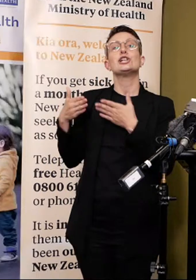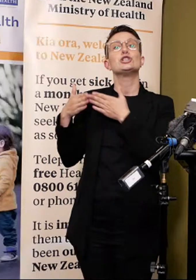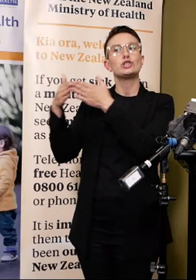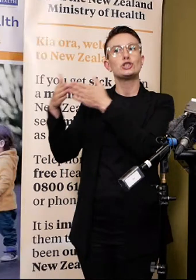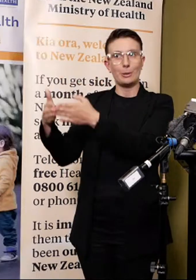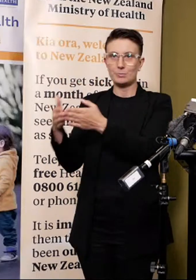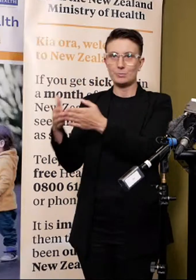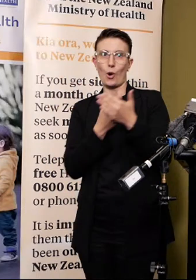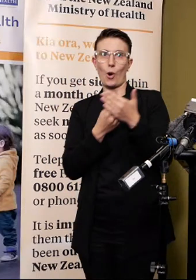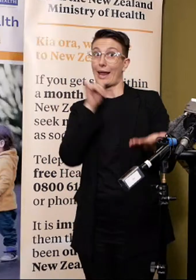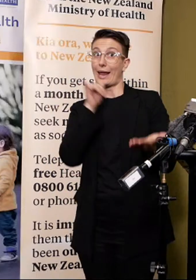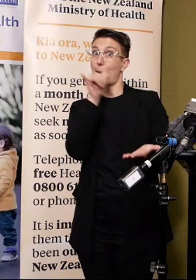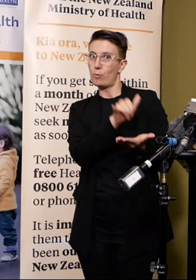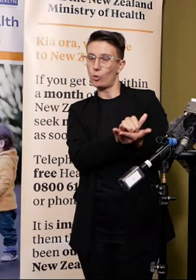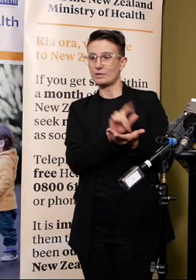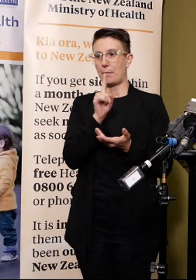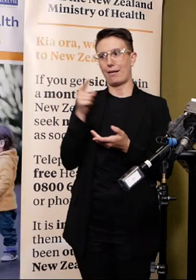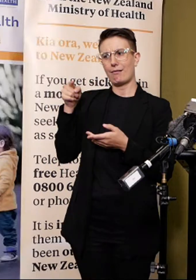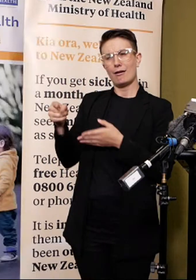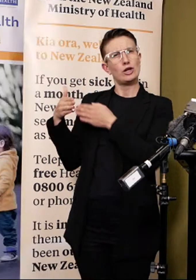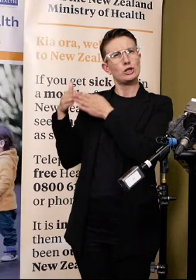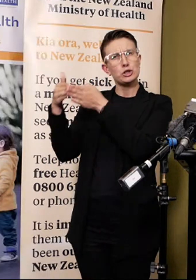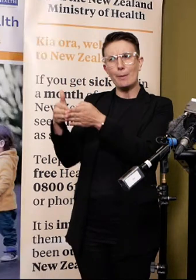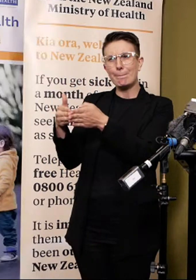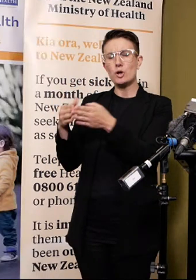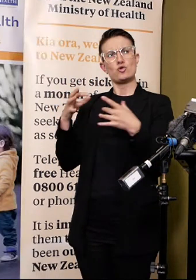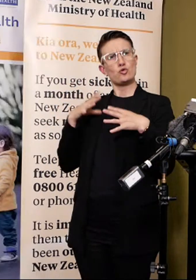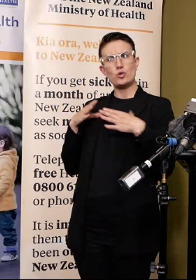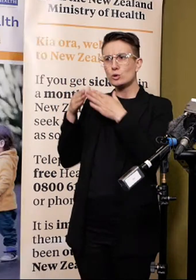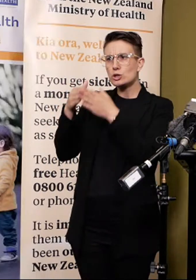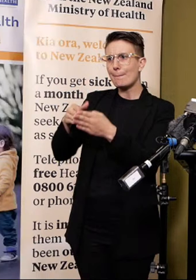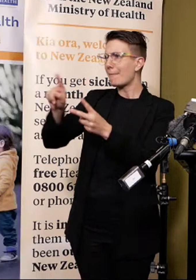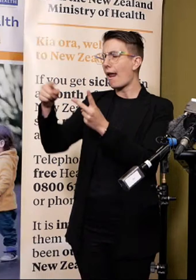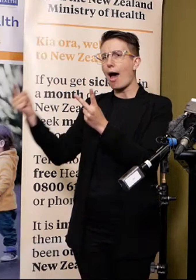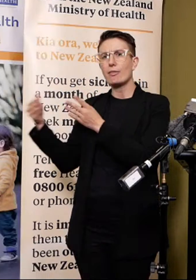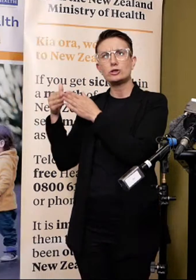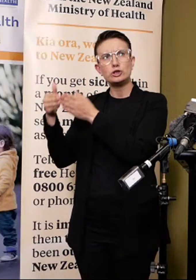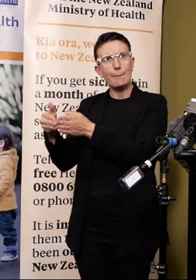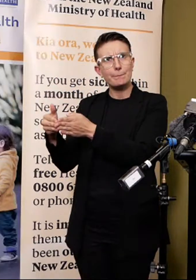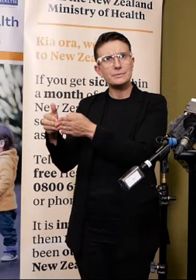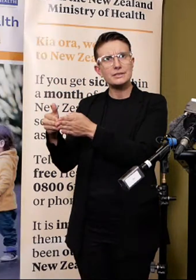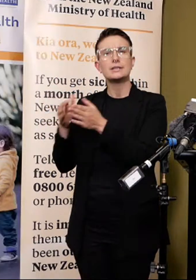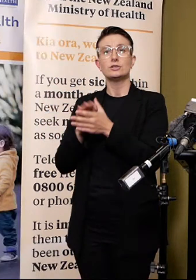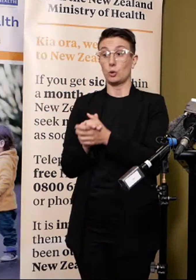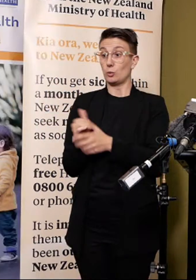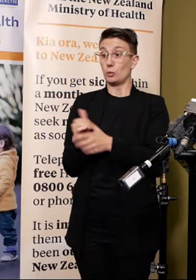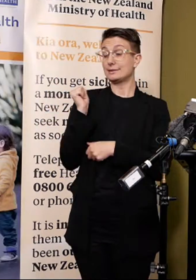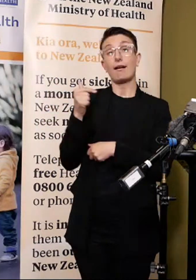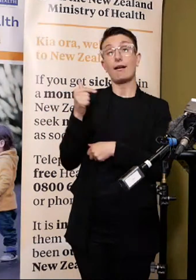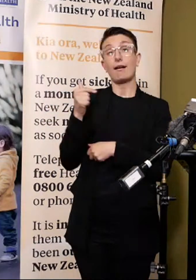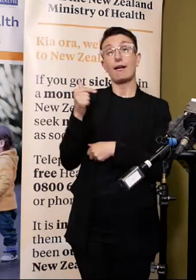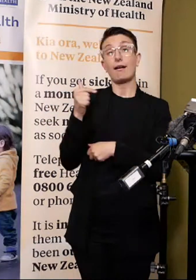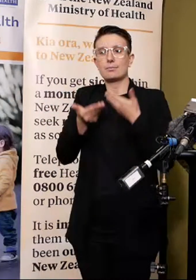And I talked about this process of pratique, where a ship coming in, whether it's